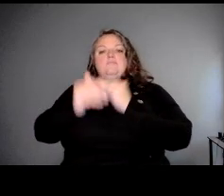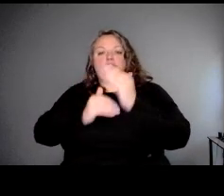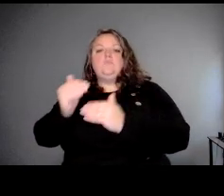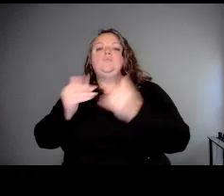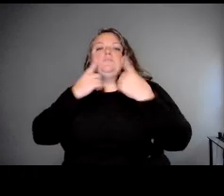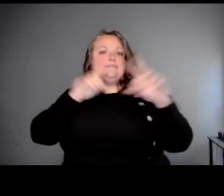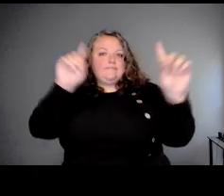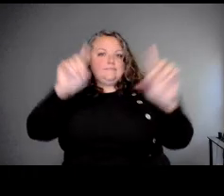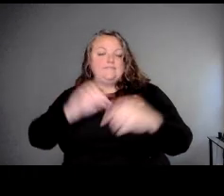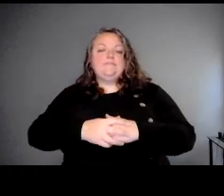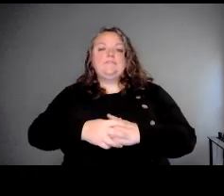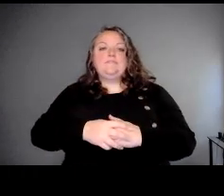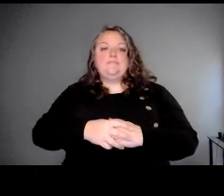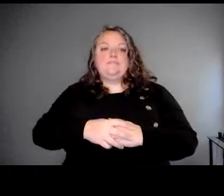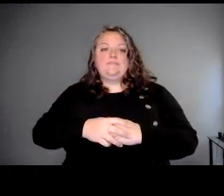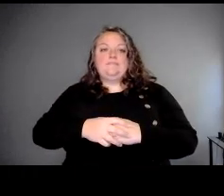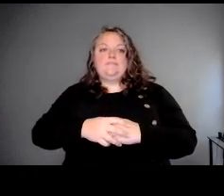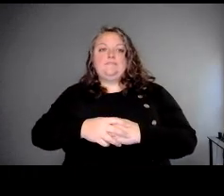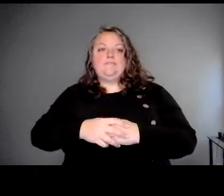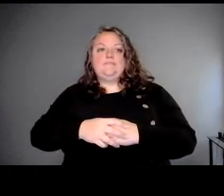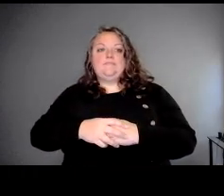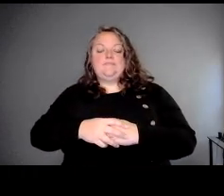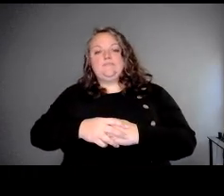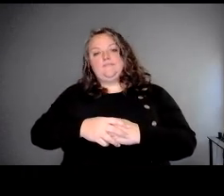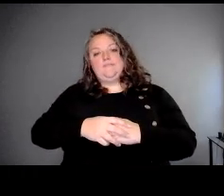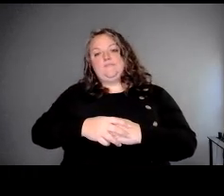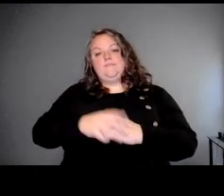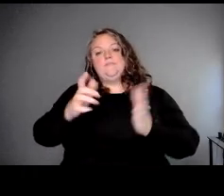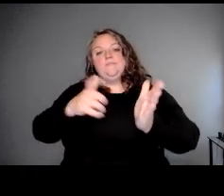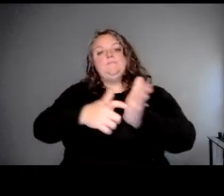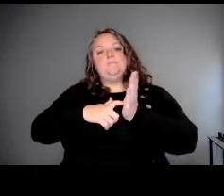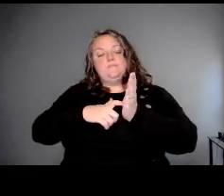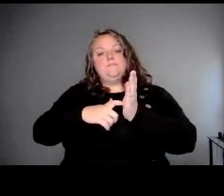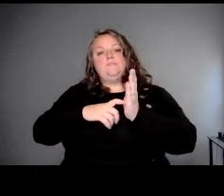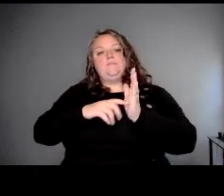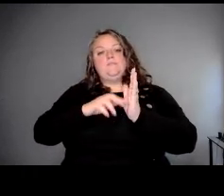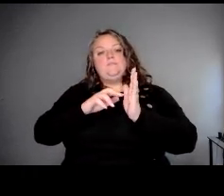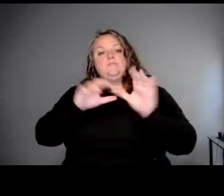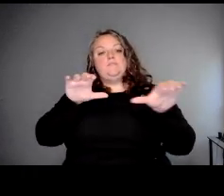So this entails reviewing all facilities, activities and programs